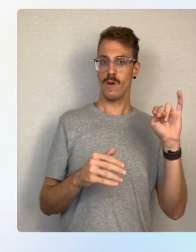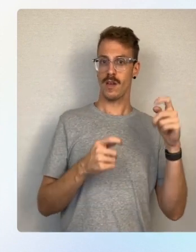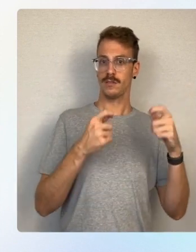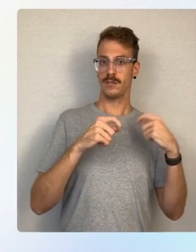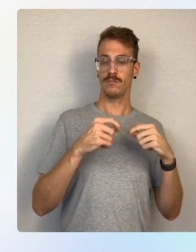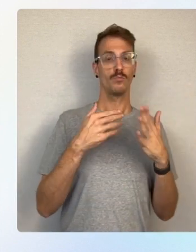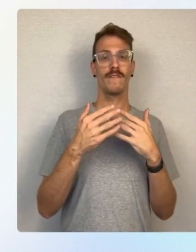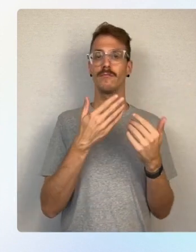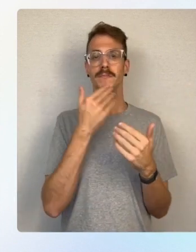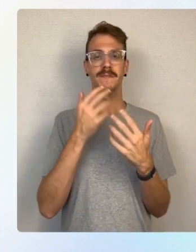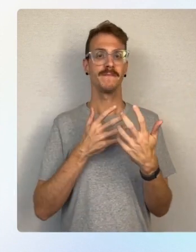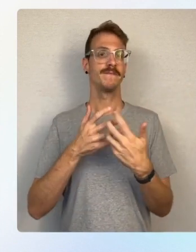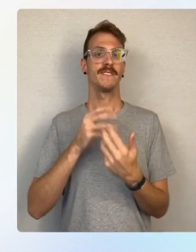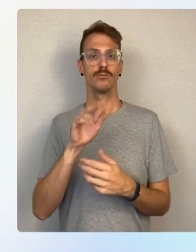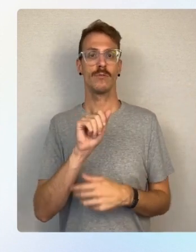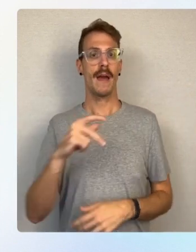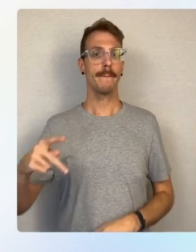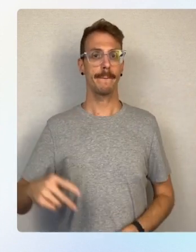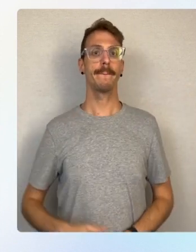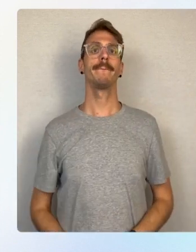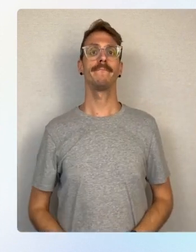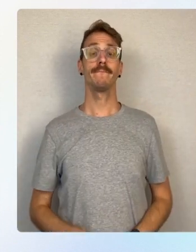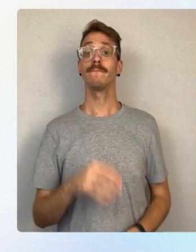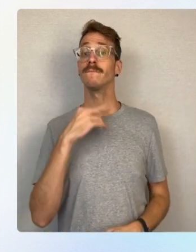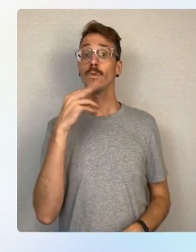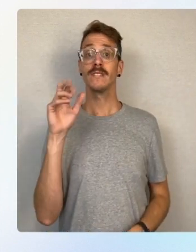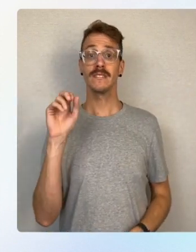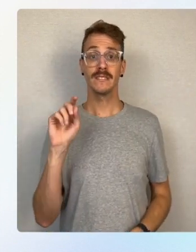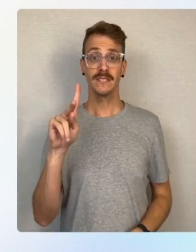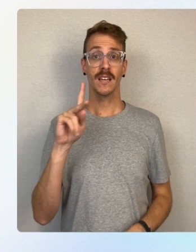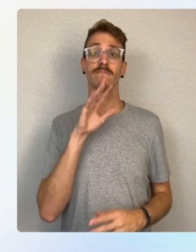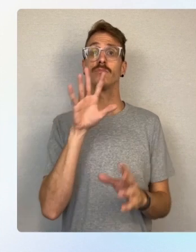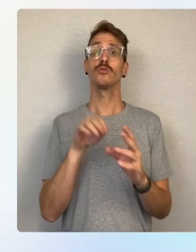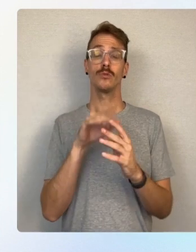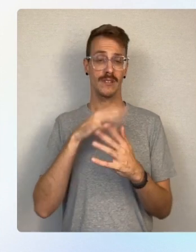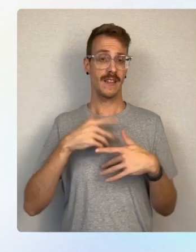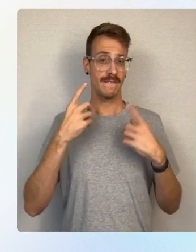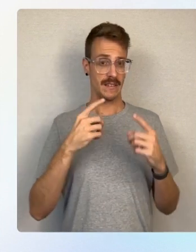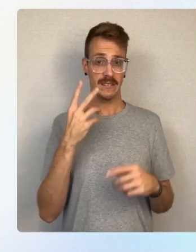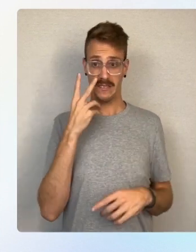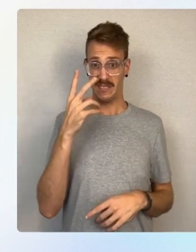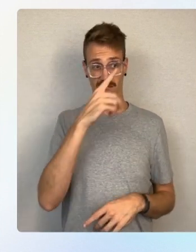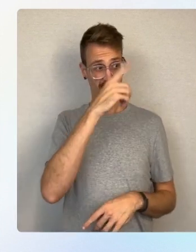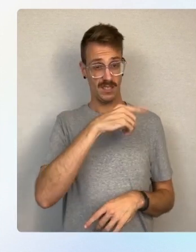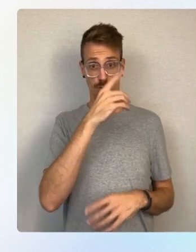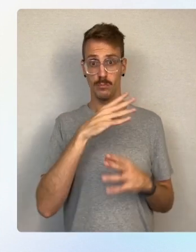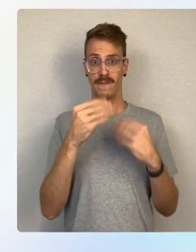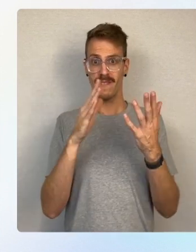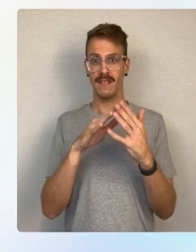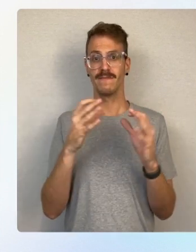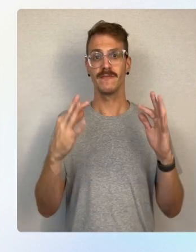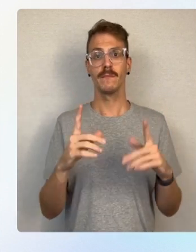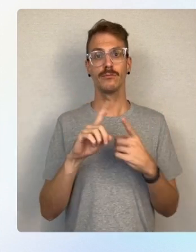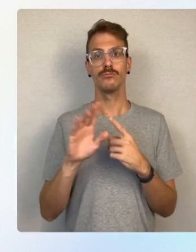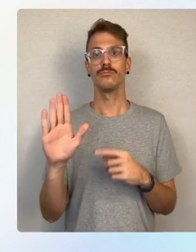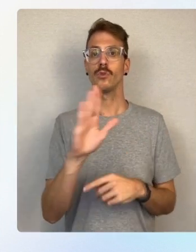or a part of the UI instead, whatever best fits your app. Voice SDK has included the events seen here